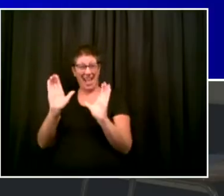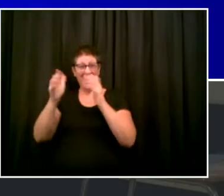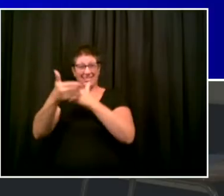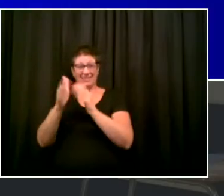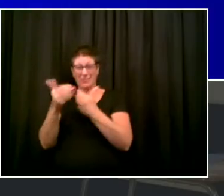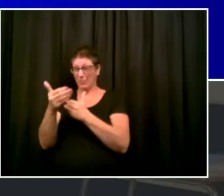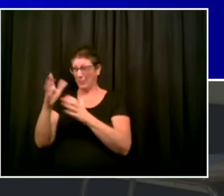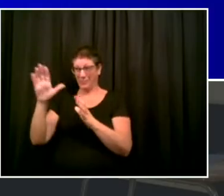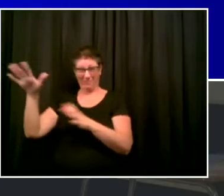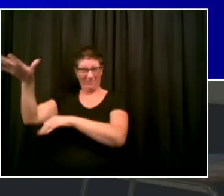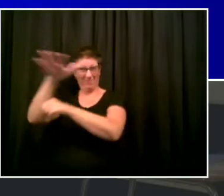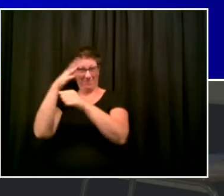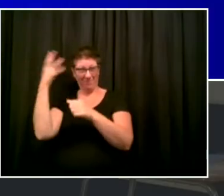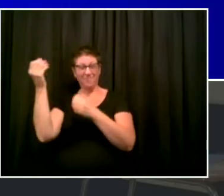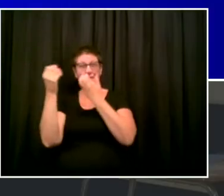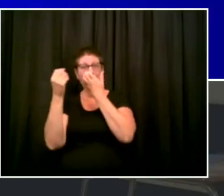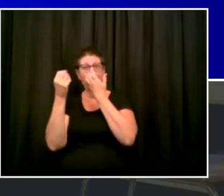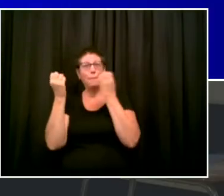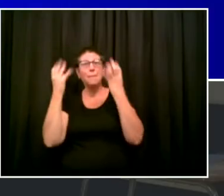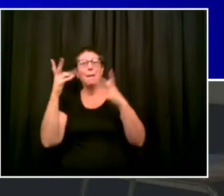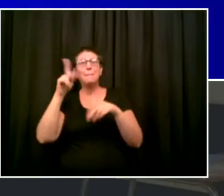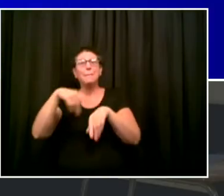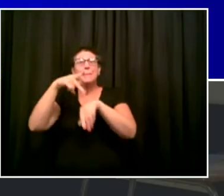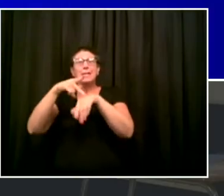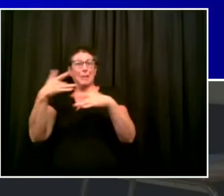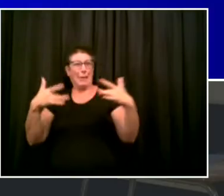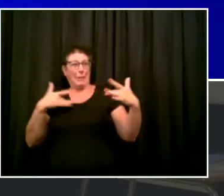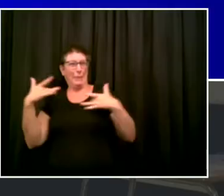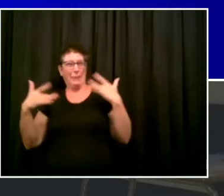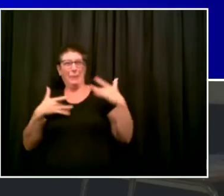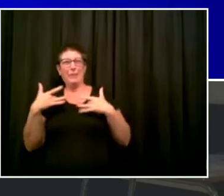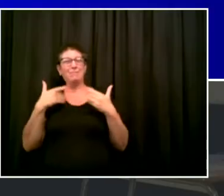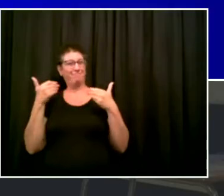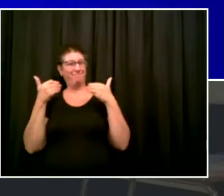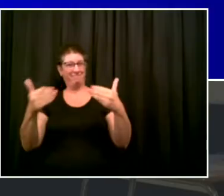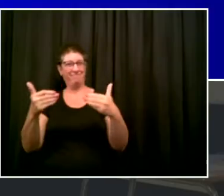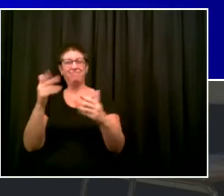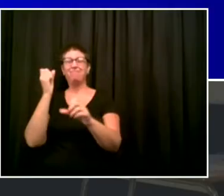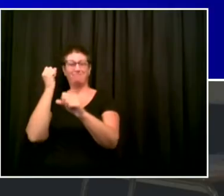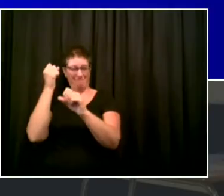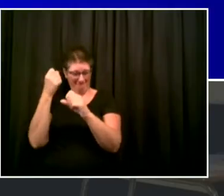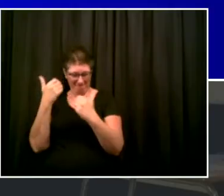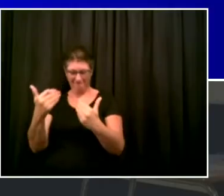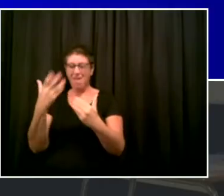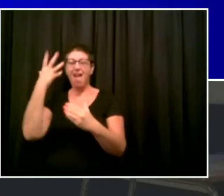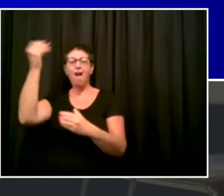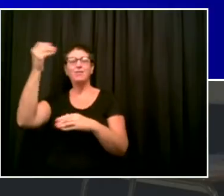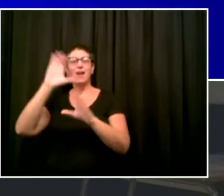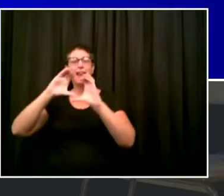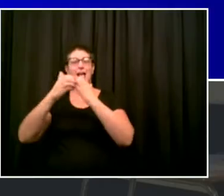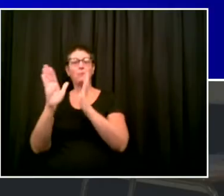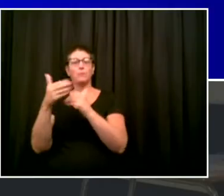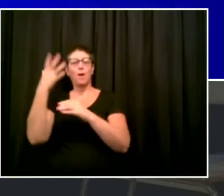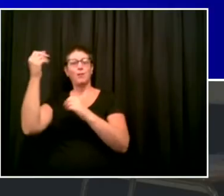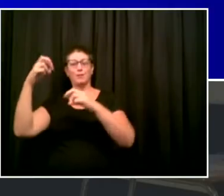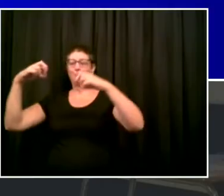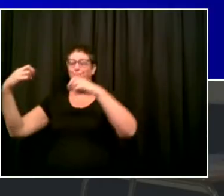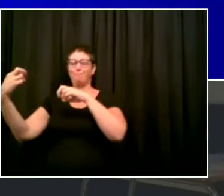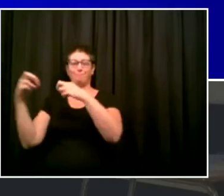RENTABLE'WAS S OUTSTANDING. SMAO NYF OTHEM HAD IDEAS READY TO GO. AND I WANT TO MAKE CLEAR THAT CIPRINPALS AT